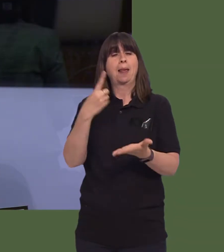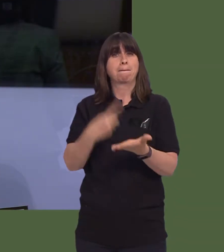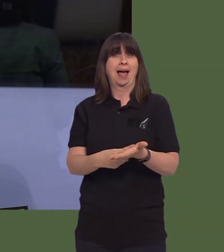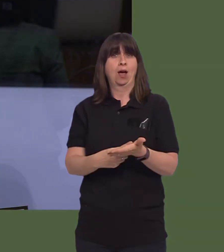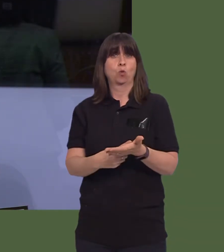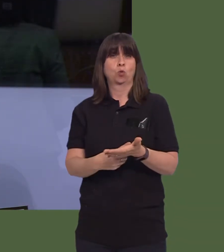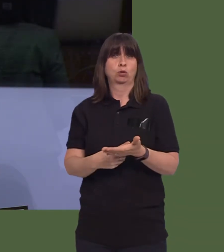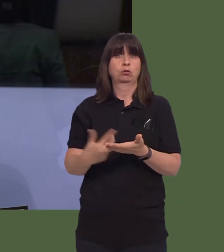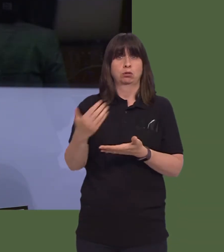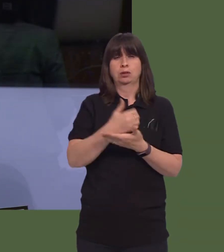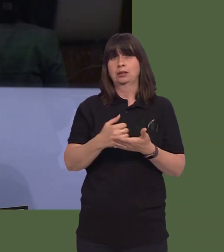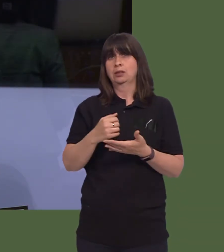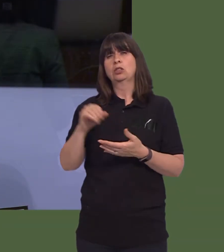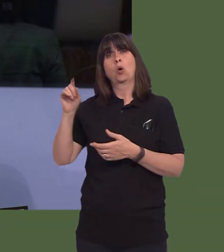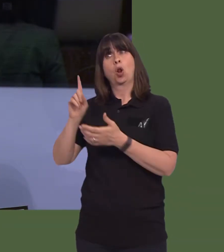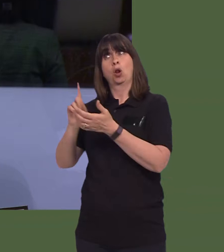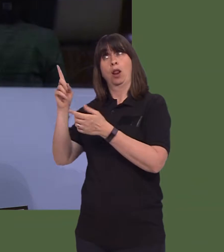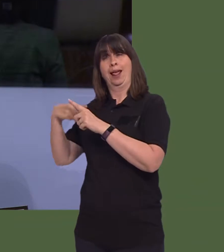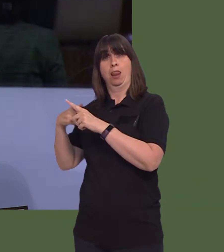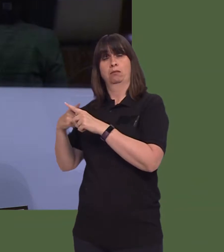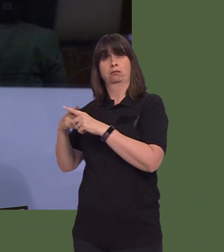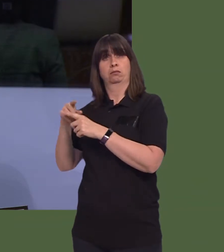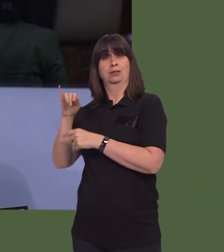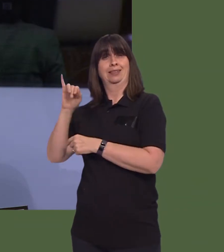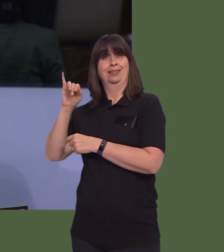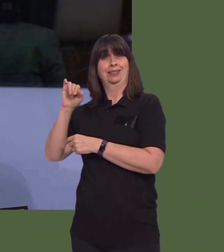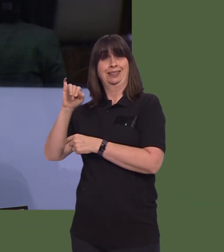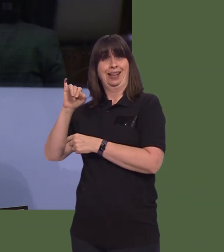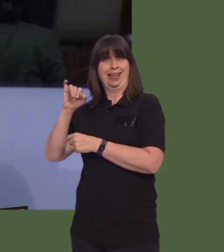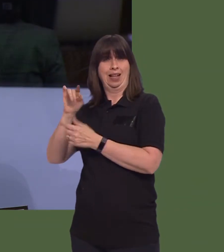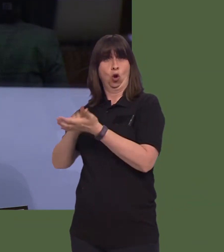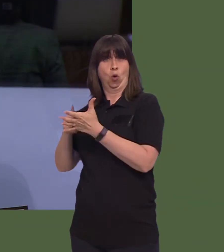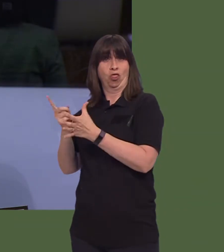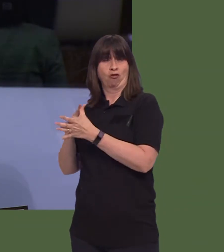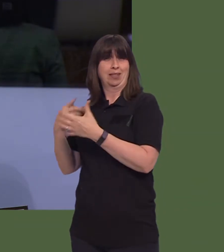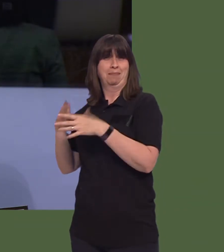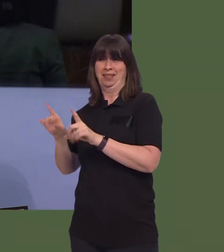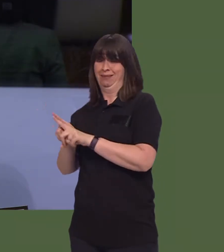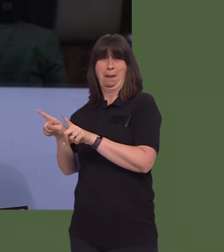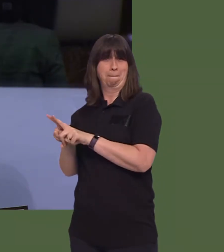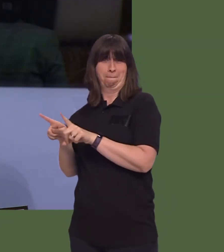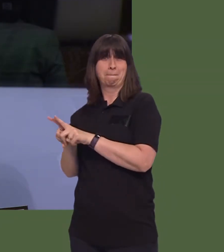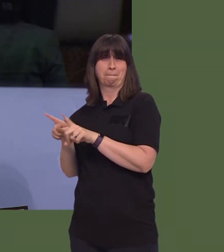Sixty local authorities in England have implemented this, and in October it was announced for all care leavers in Scotland.